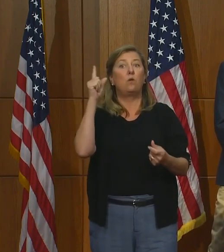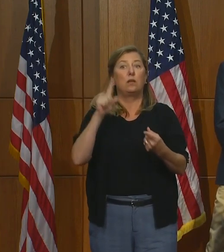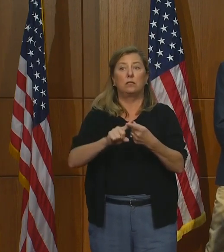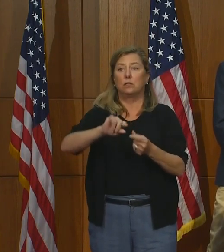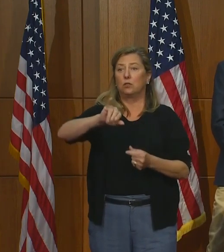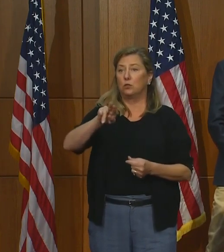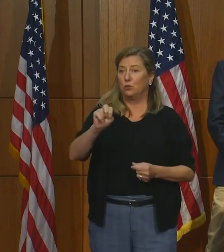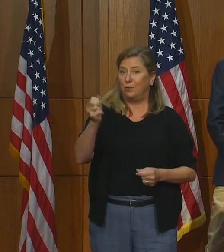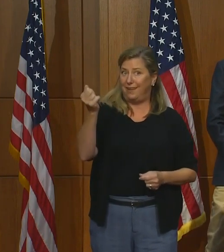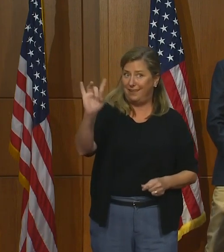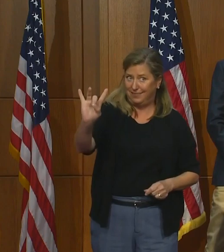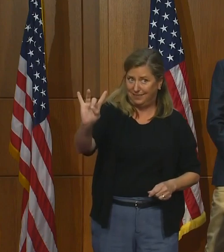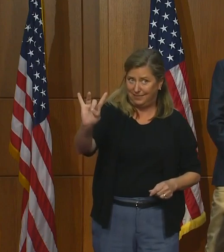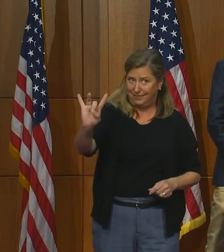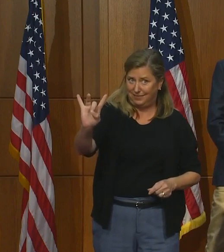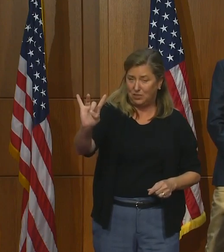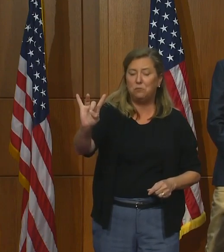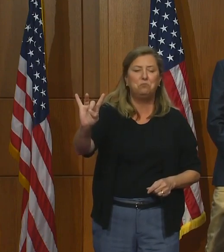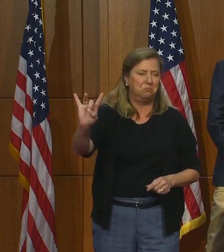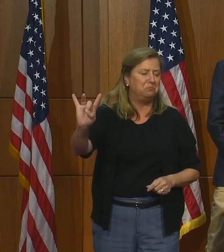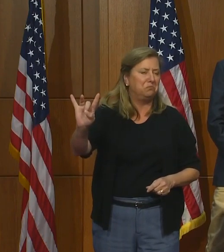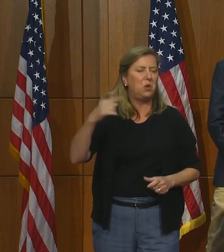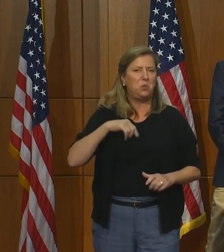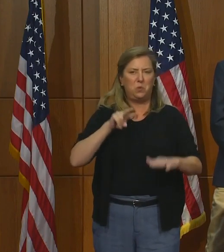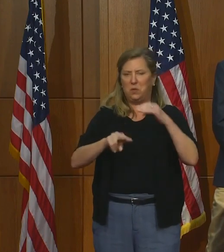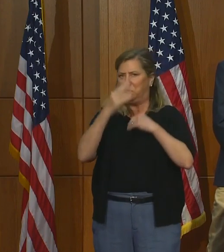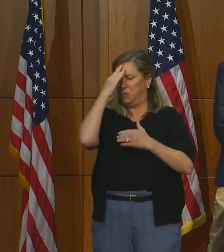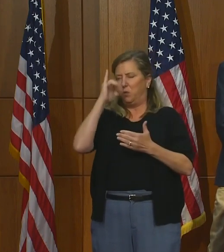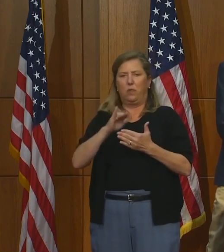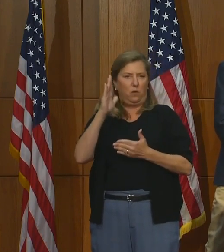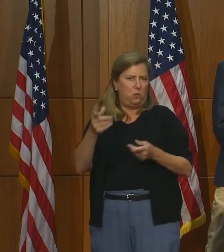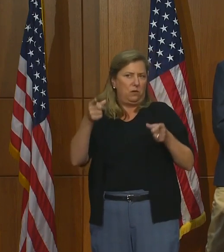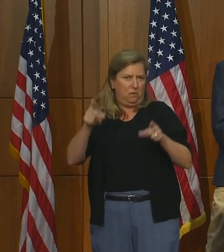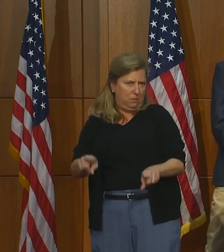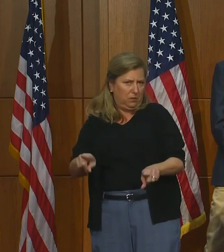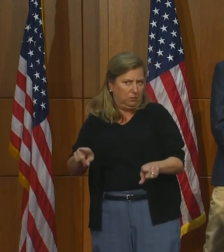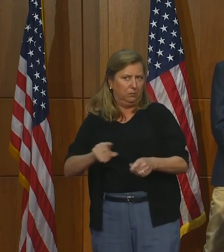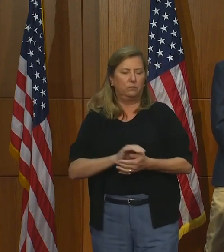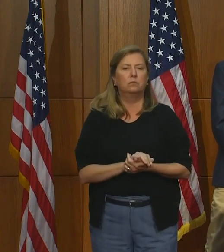ROBERT E. LEE ON MONUMENT UNTIL